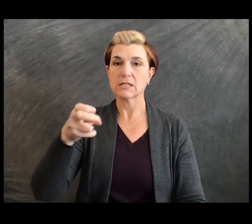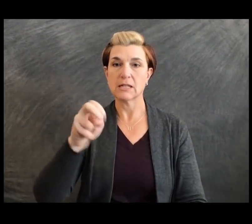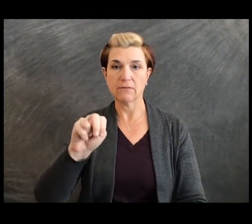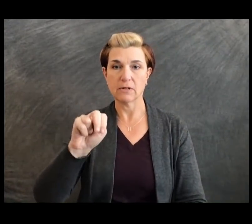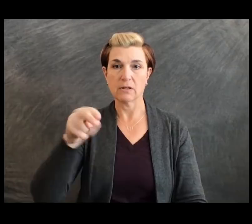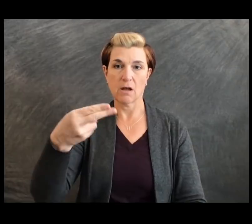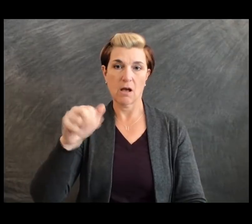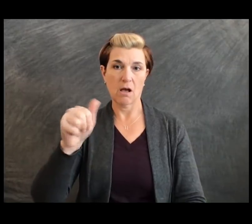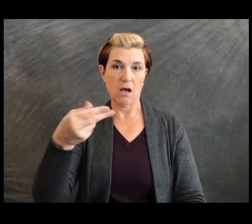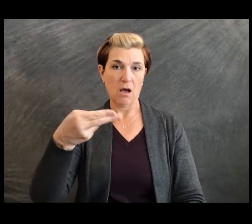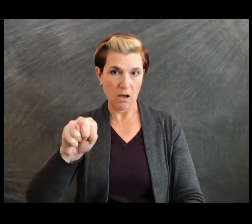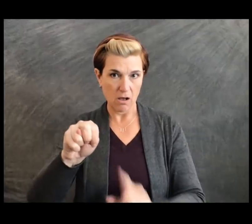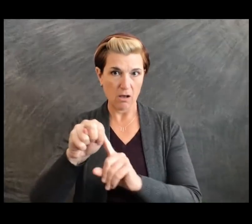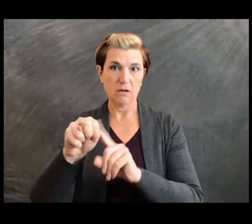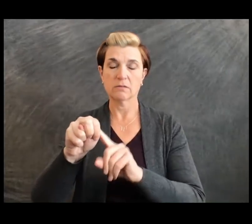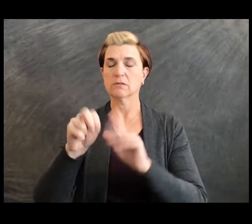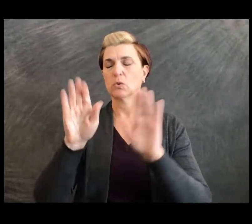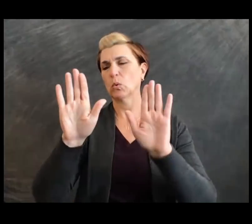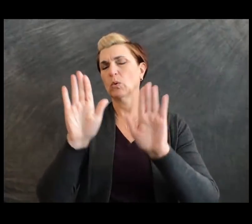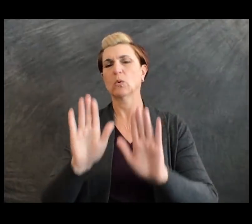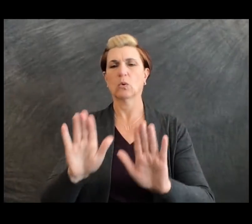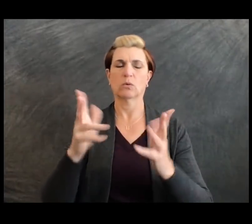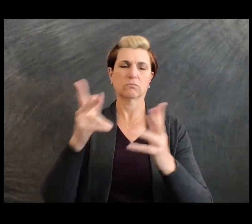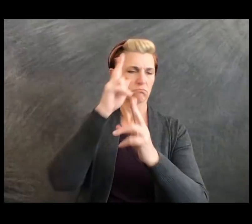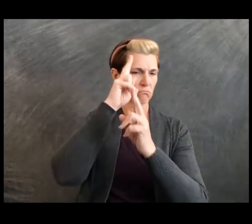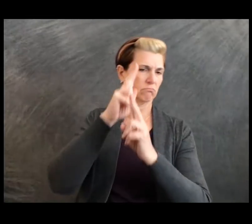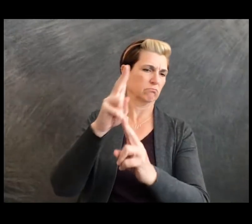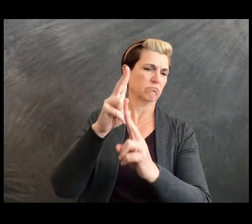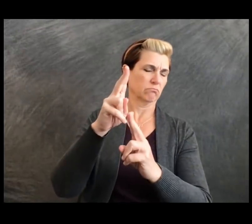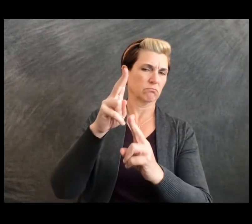highly respected man he's been fantastic he's only been here for a couple of